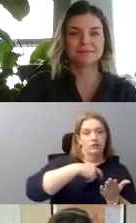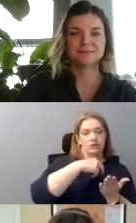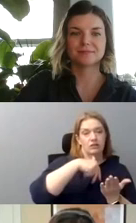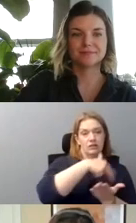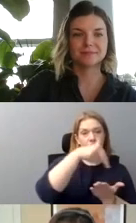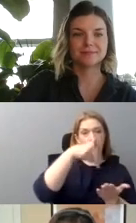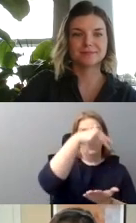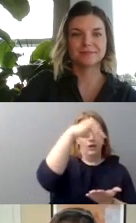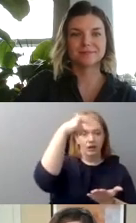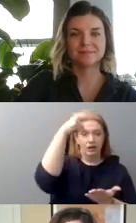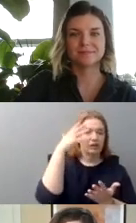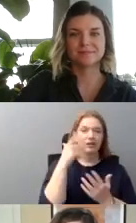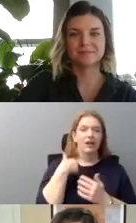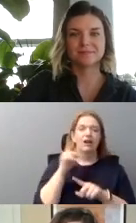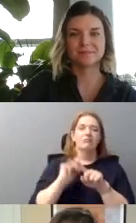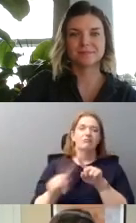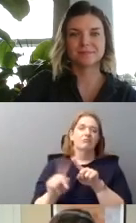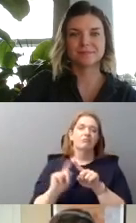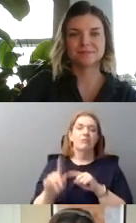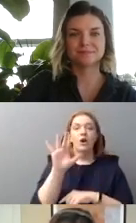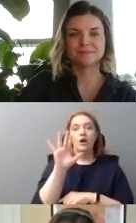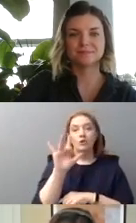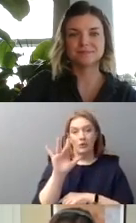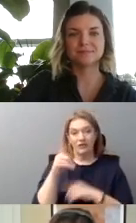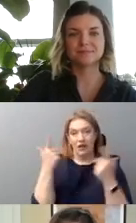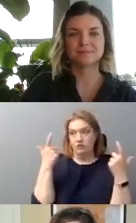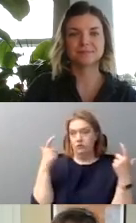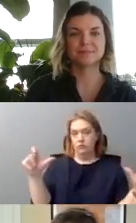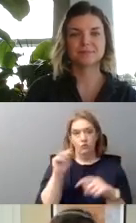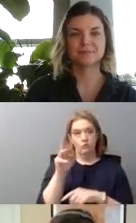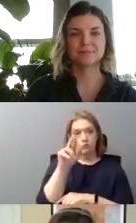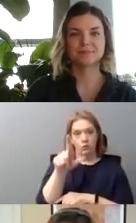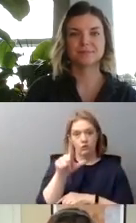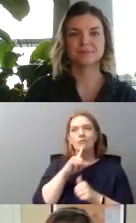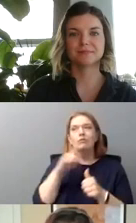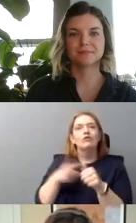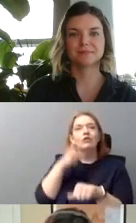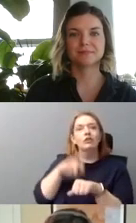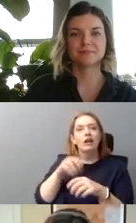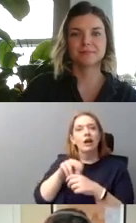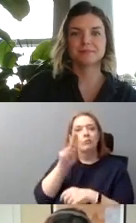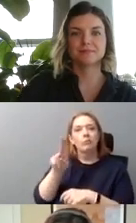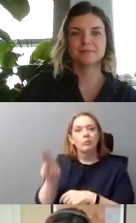state through the first large-scale public works project, including works by four women painters.